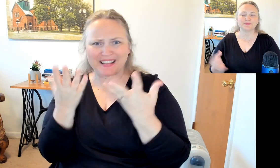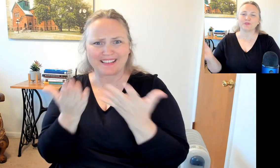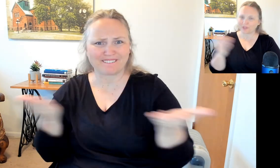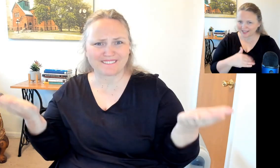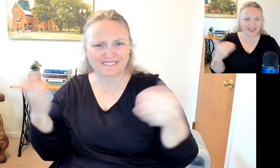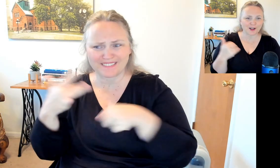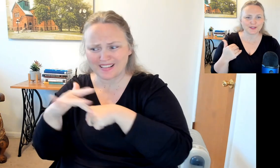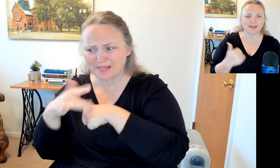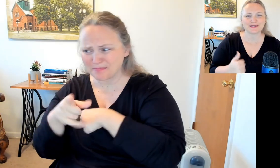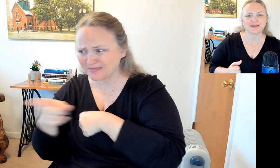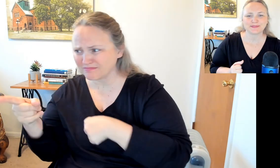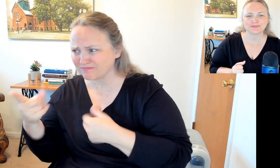Write that on your list.